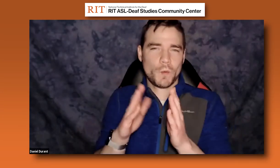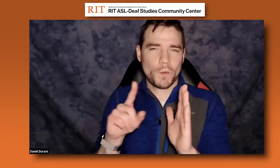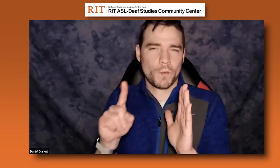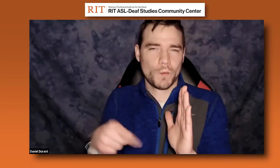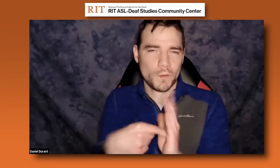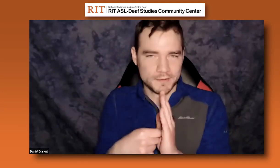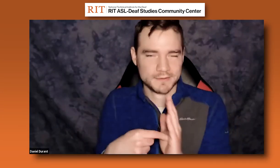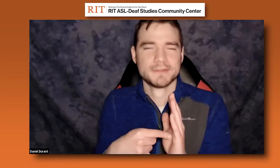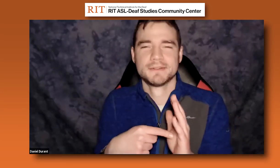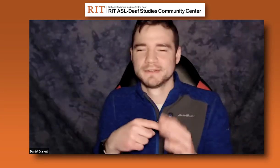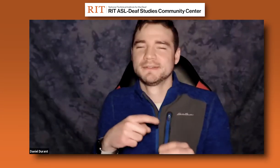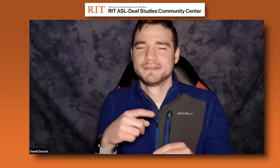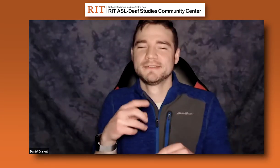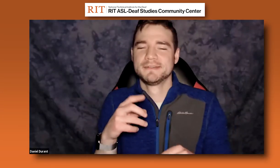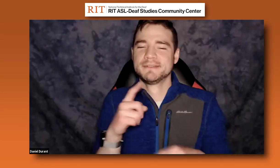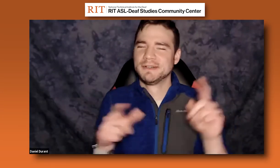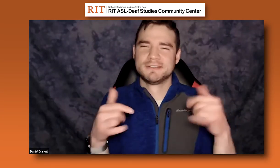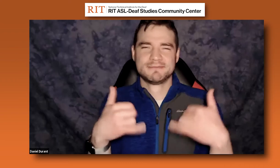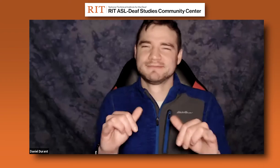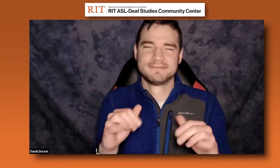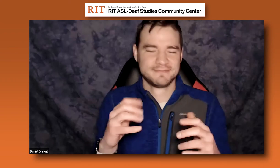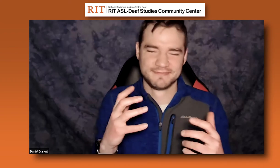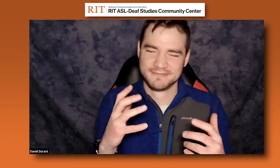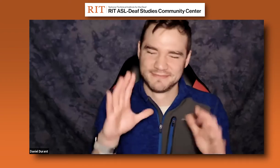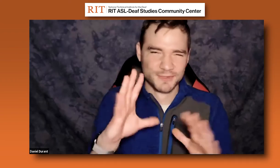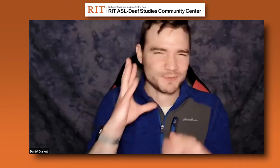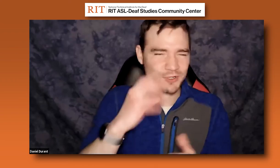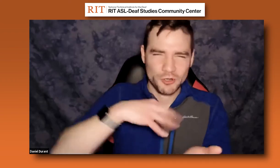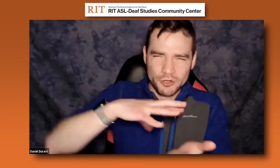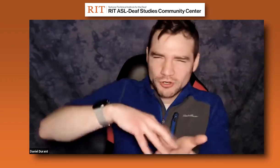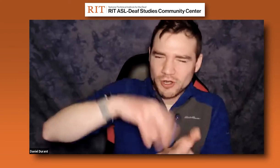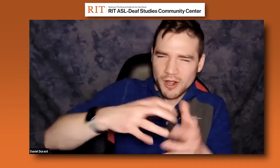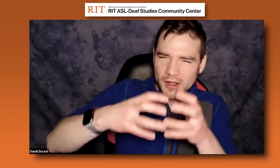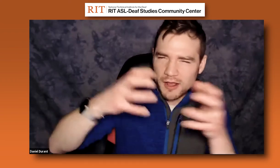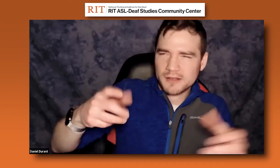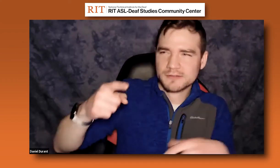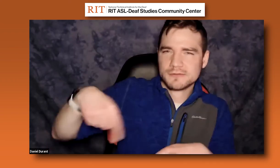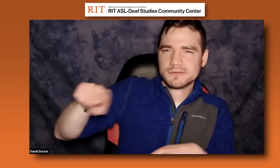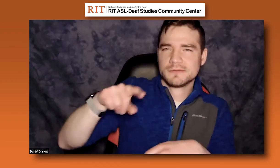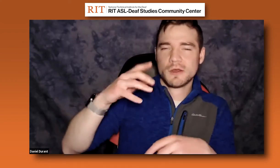At that time, it was a small role, but still, it was a great experience.